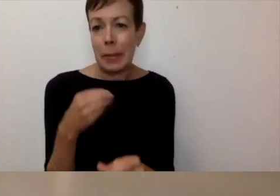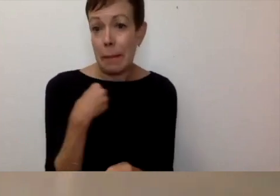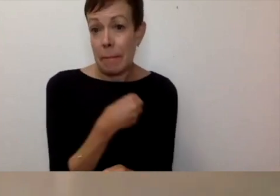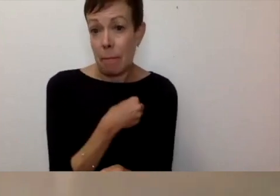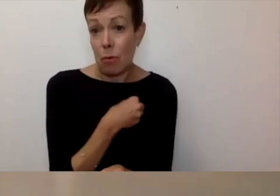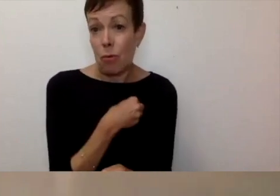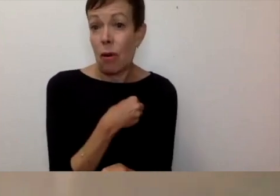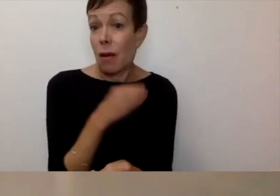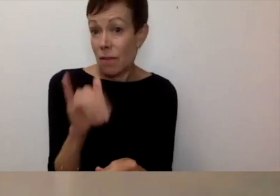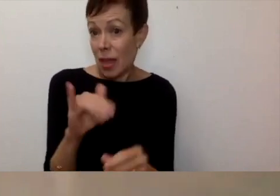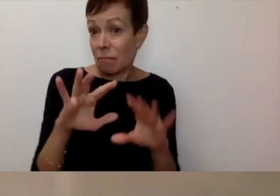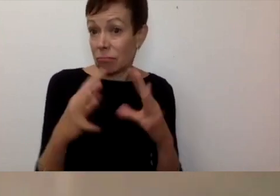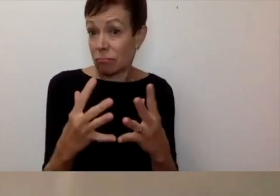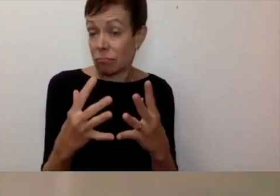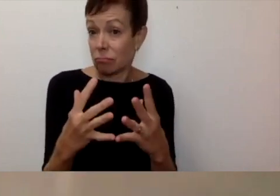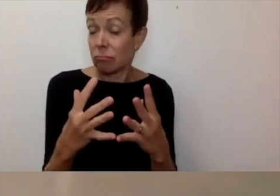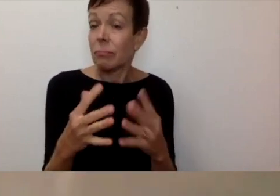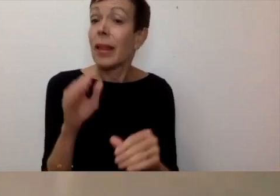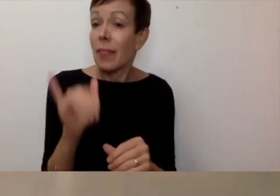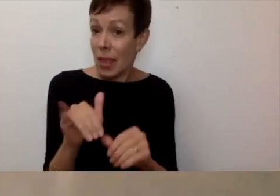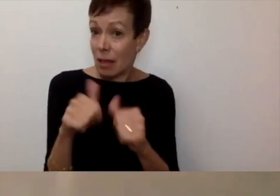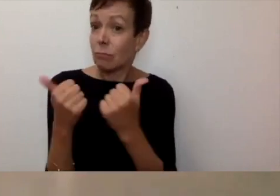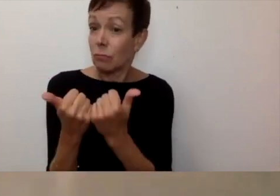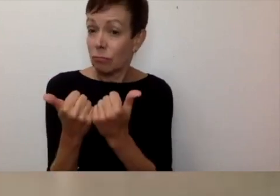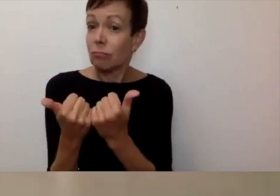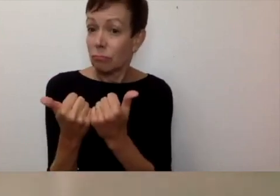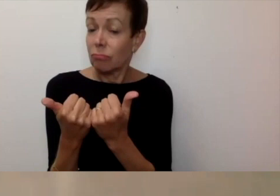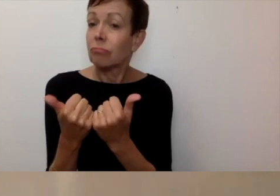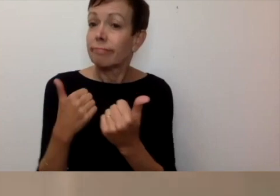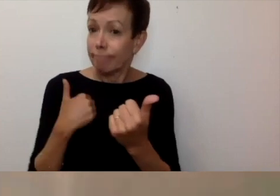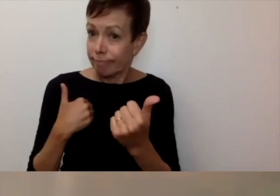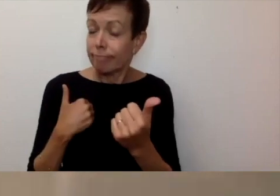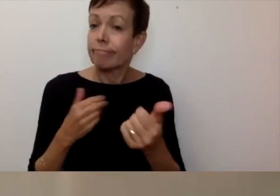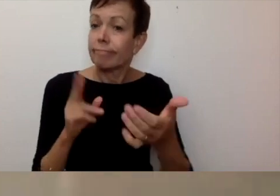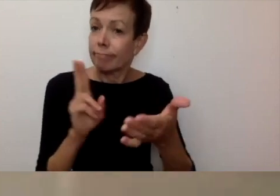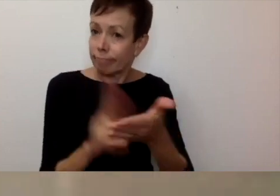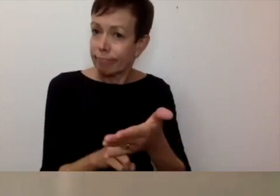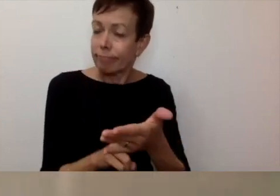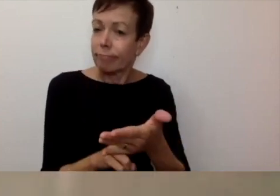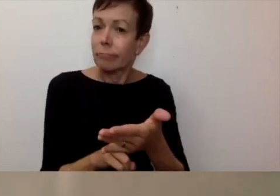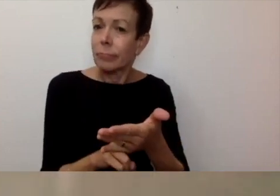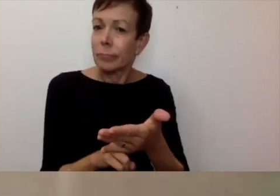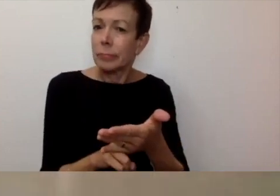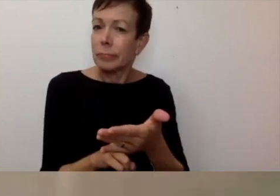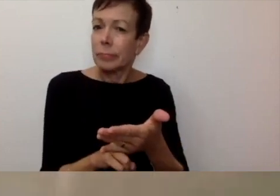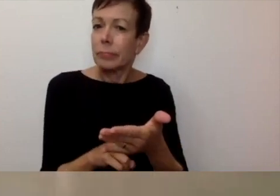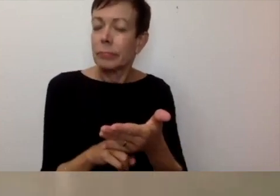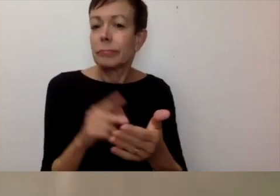career and that association has a contract that they uh sign with the few the the producers